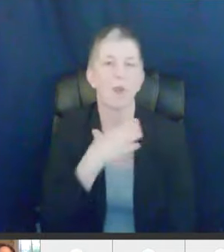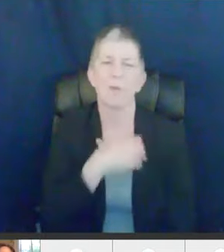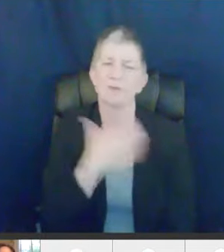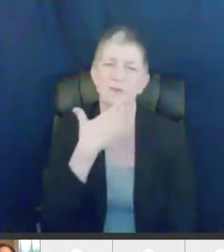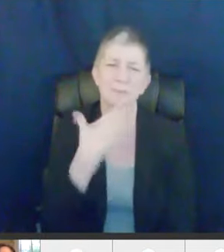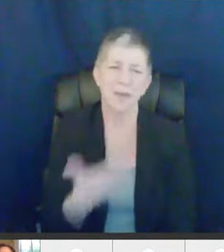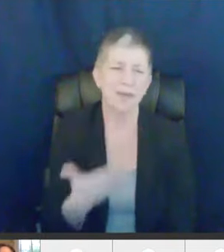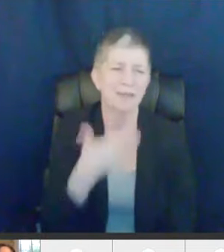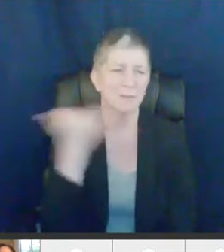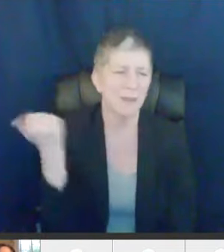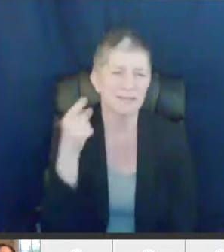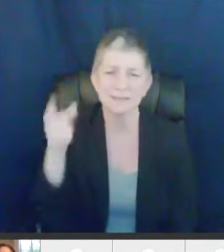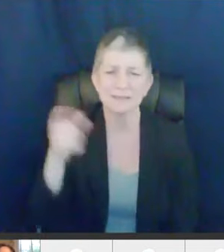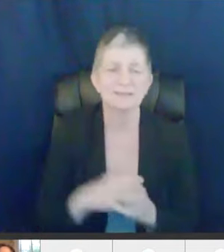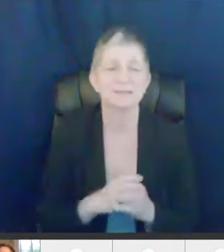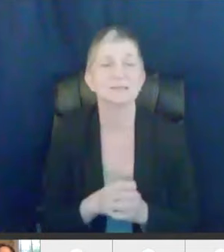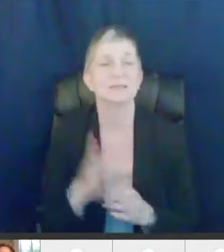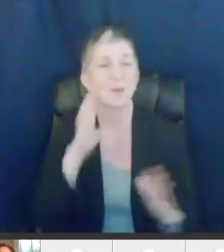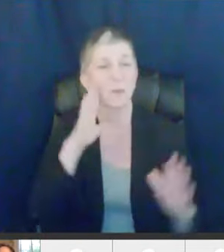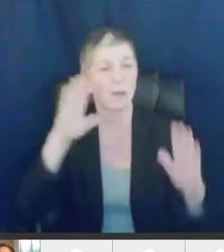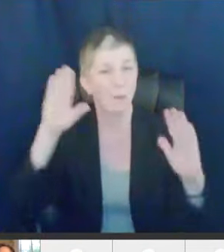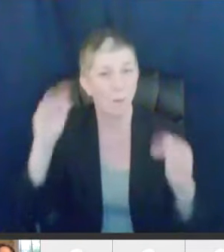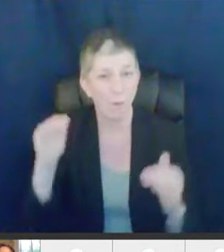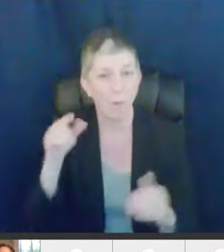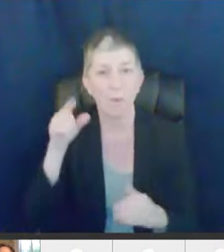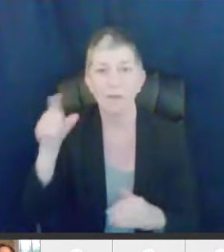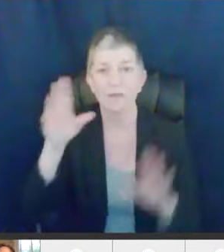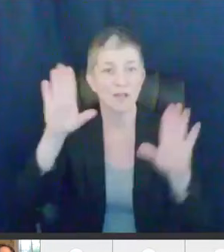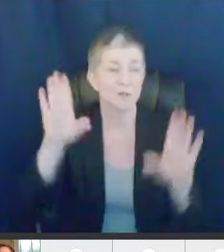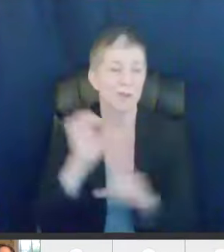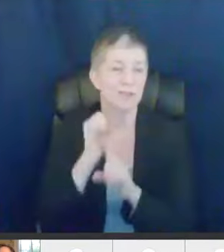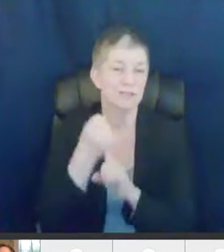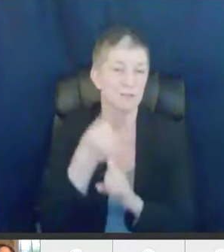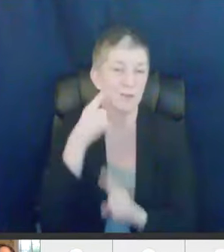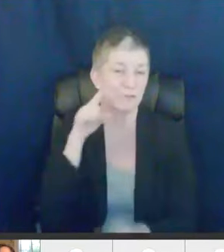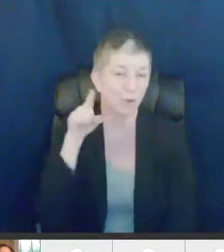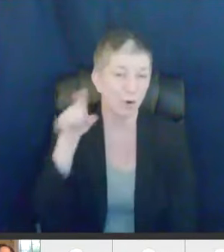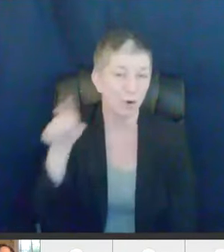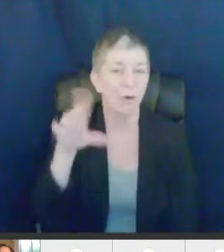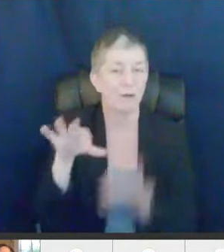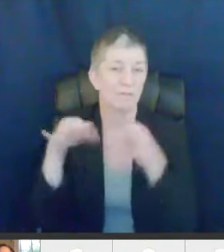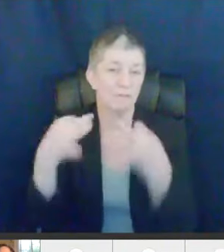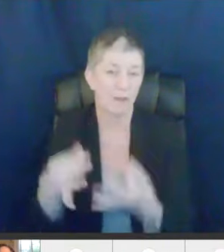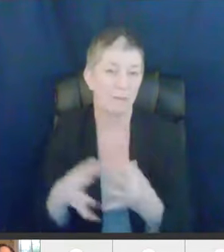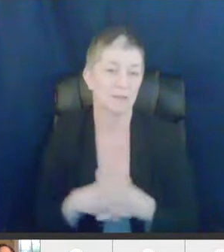hope that you know this is a great situation for she and her family and we